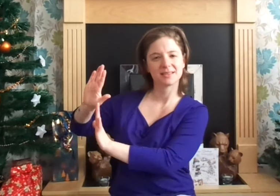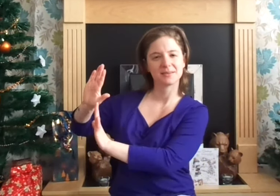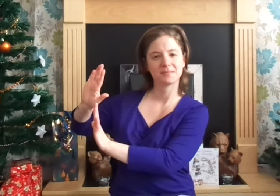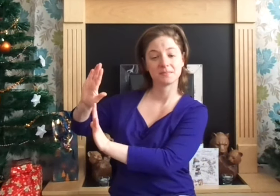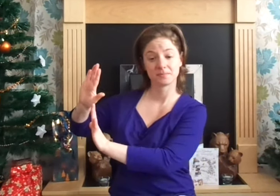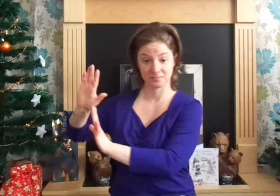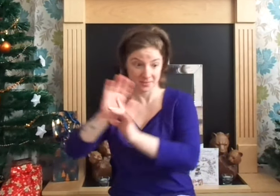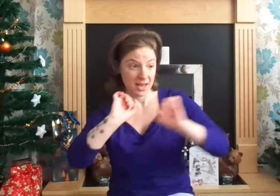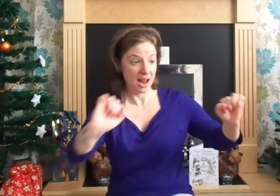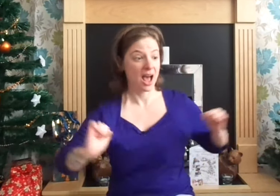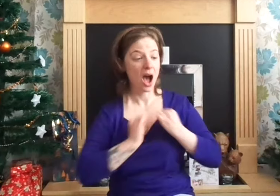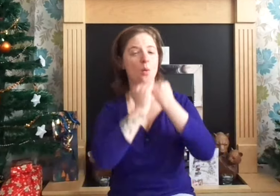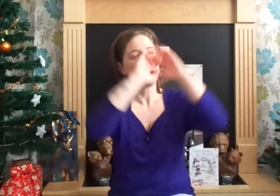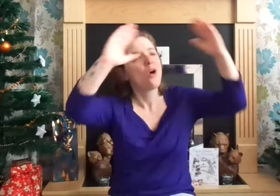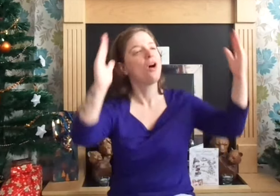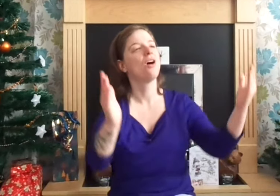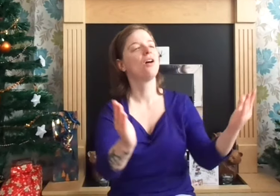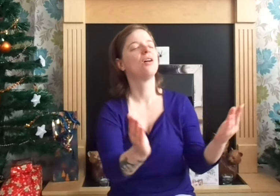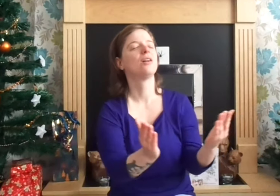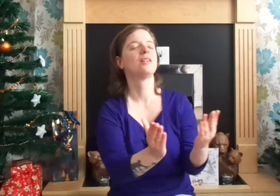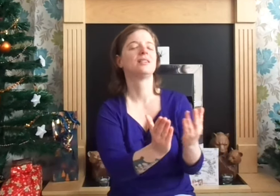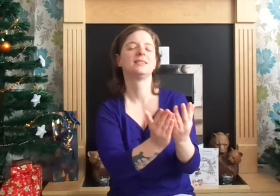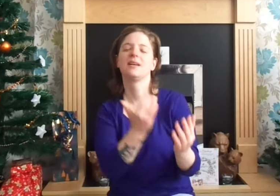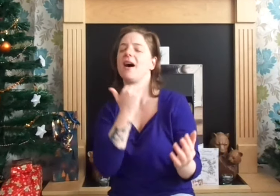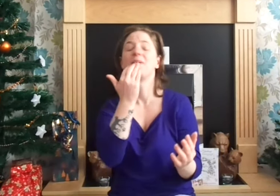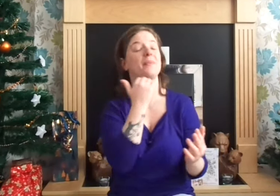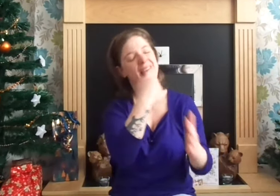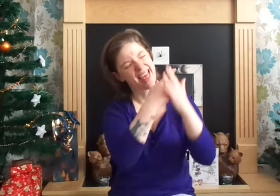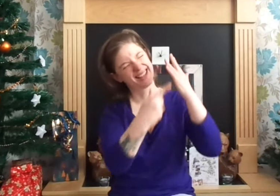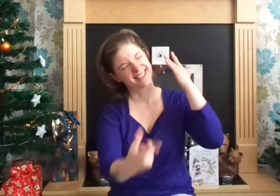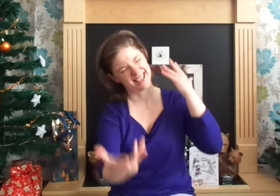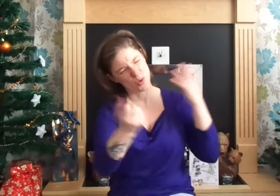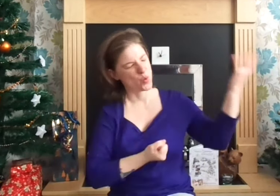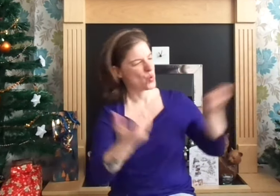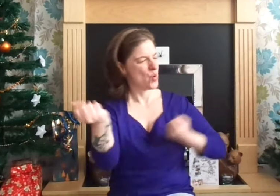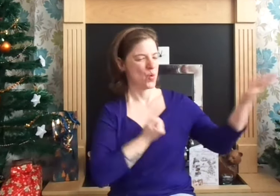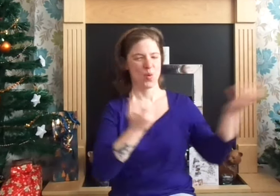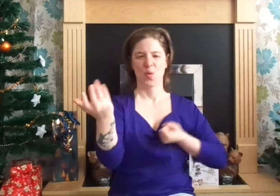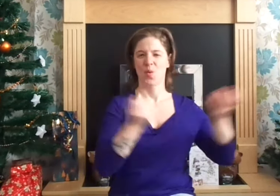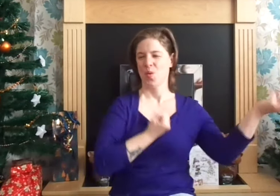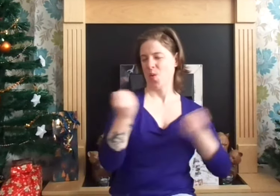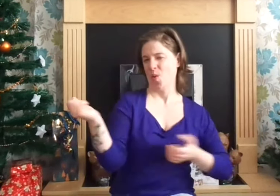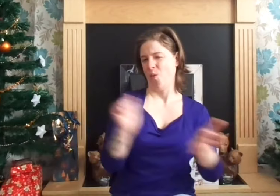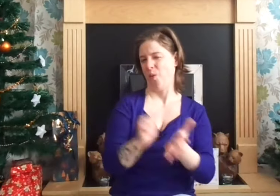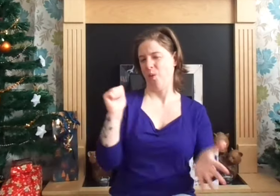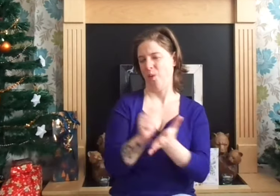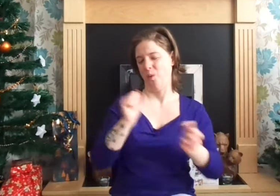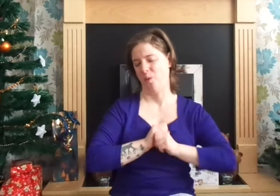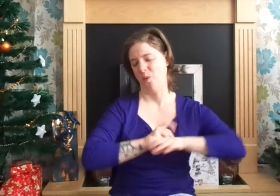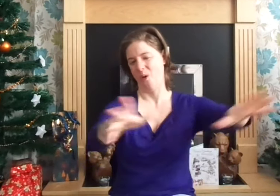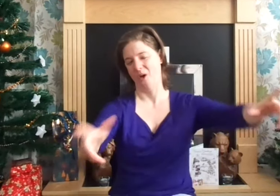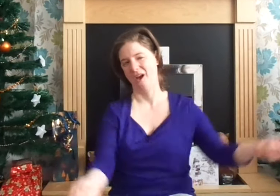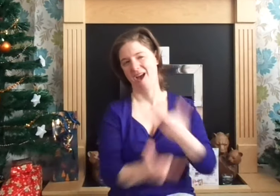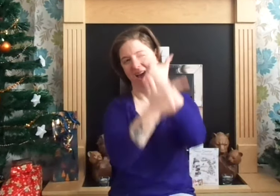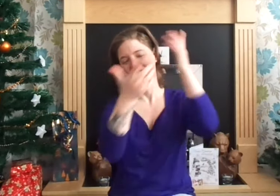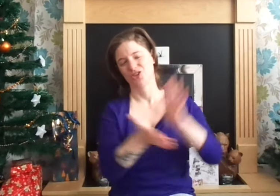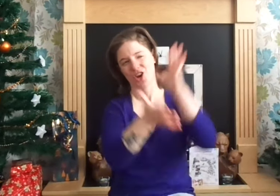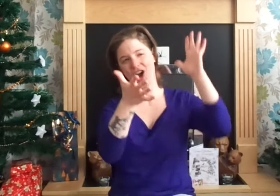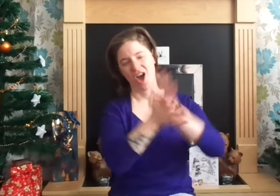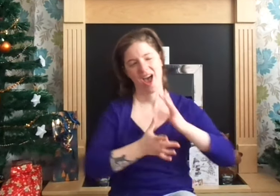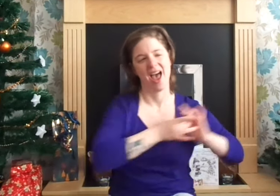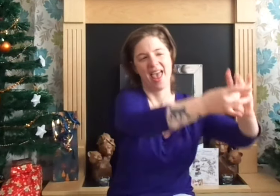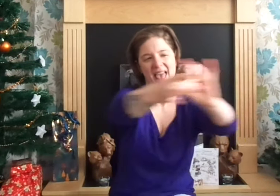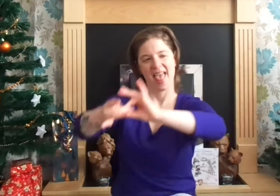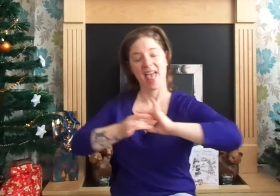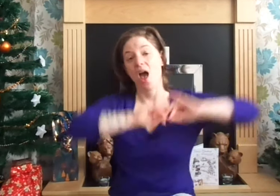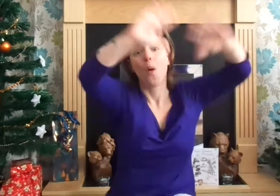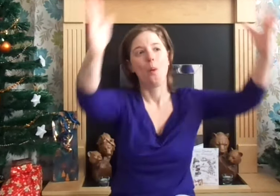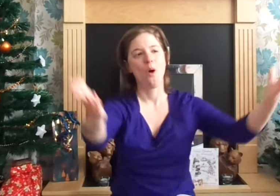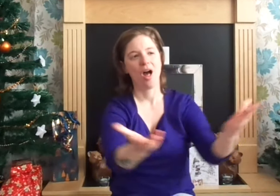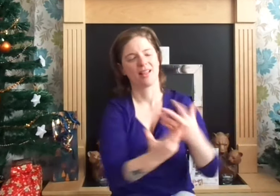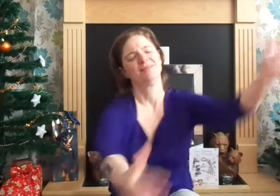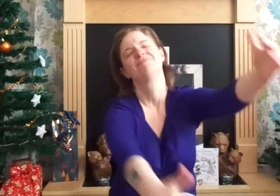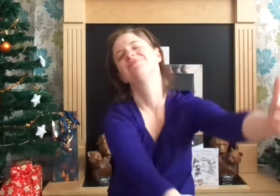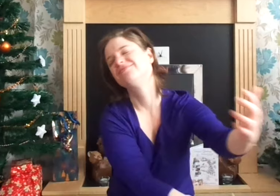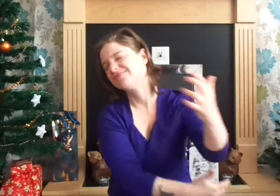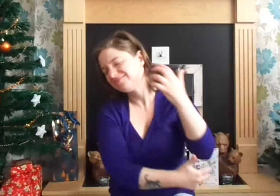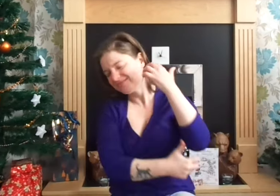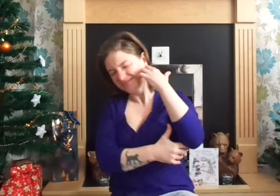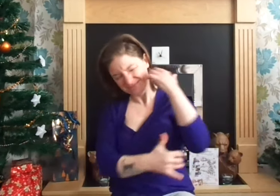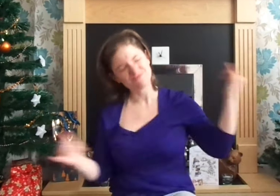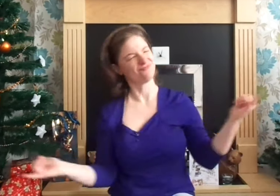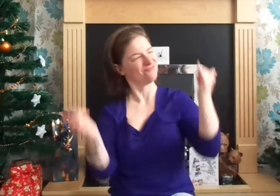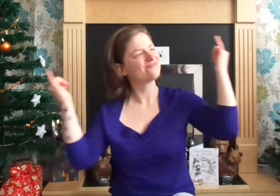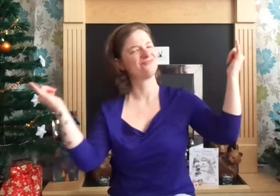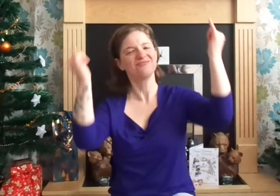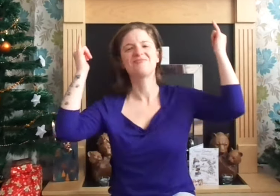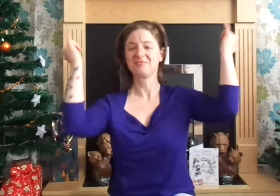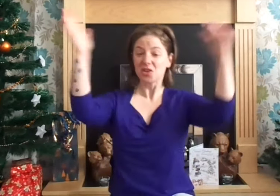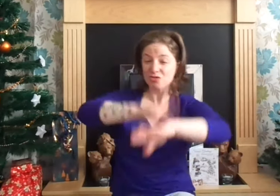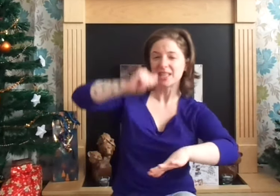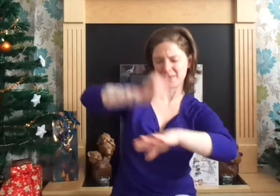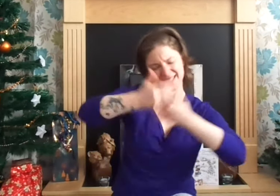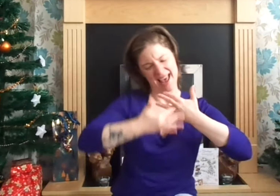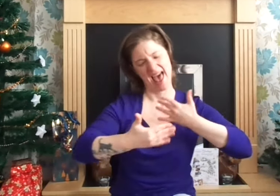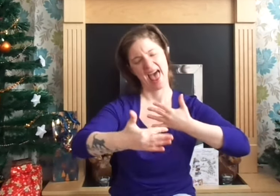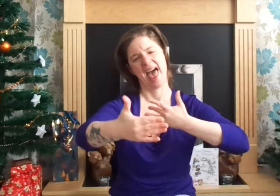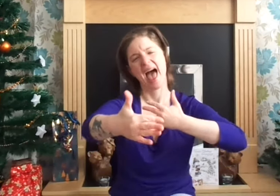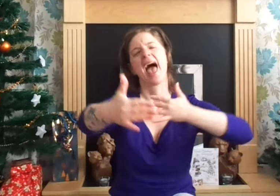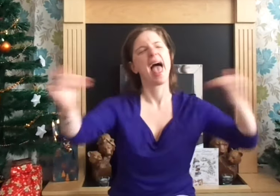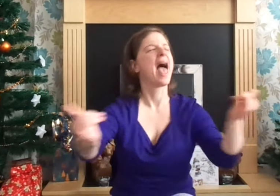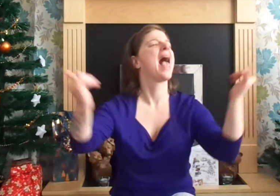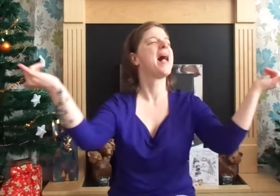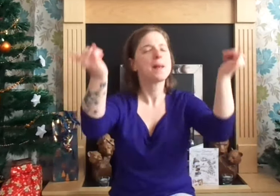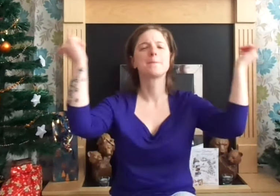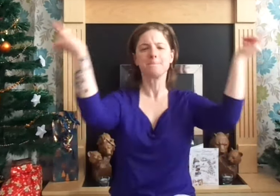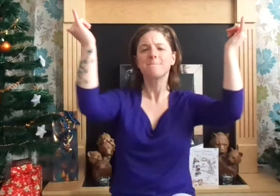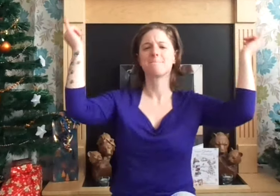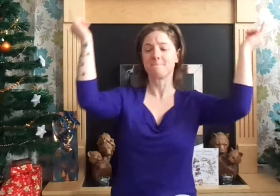And in our world of plenty we can spread a smile of joy Throw your arms around the world at Christmastime